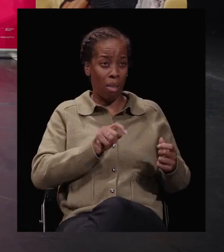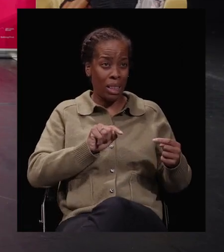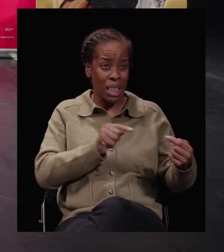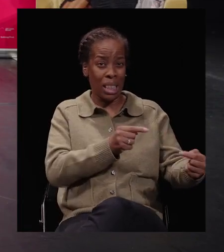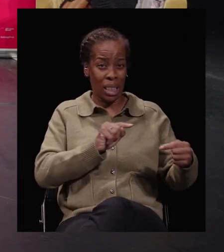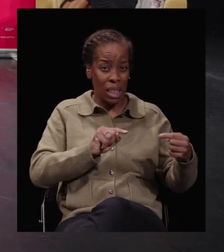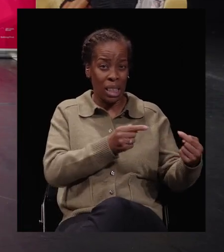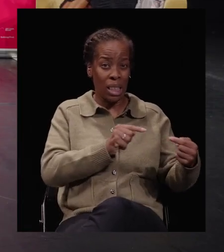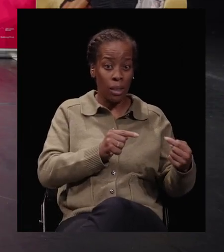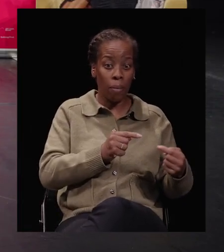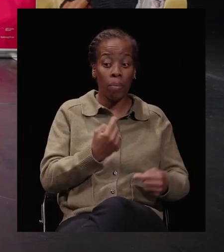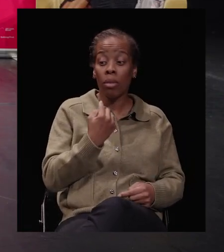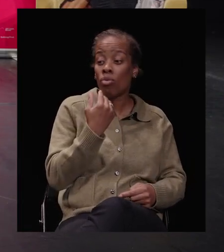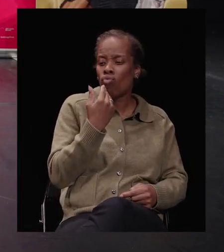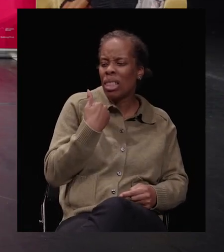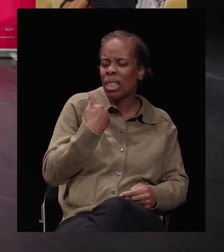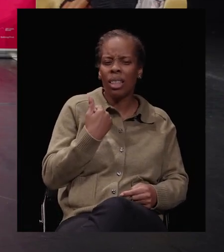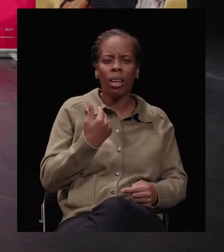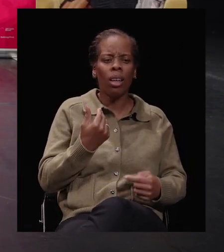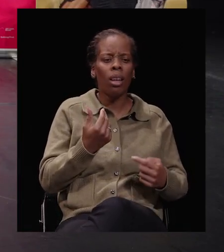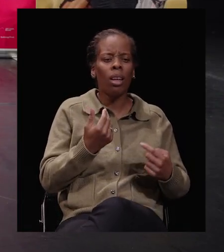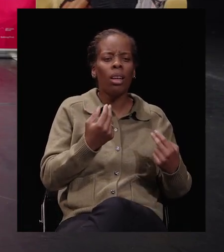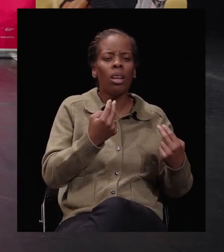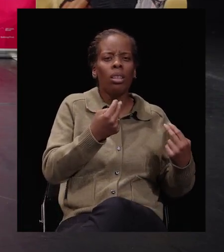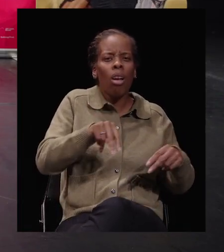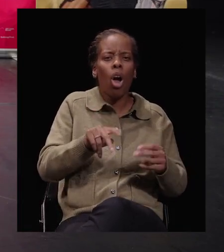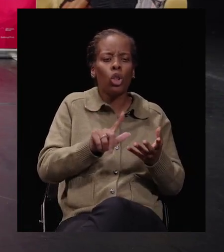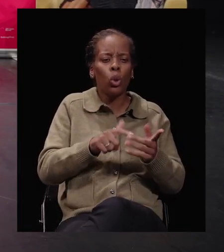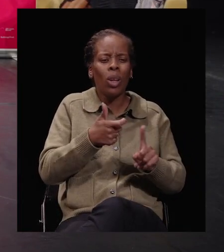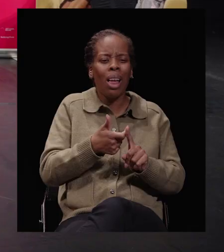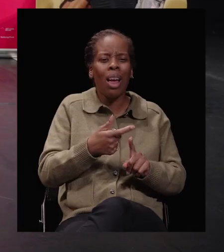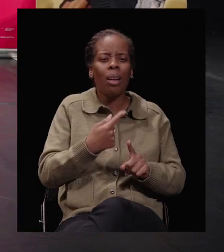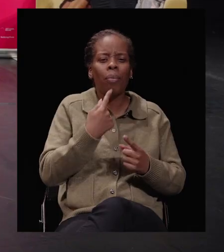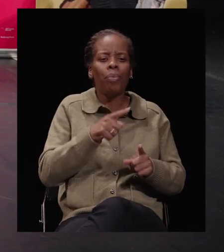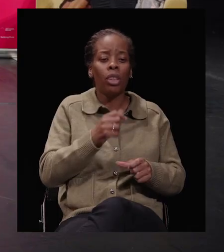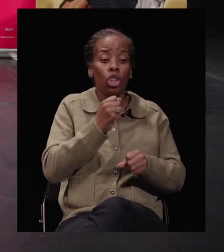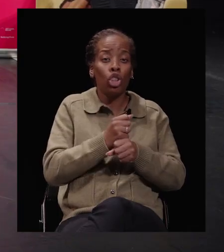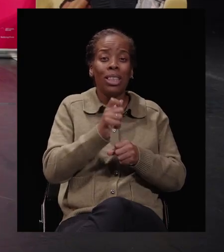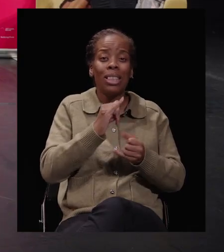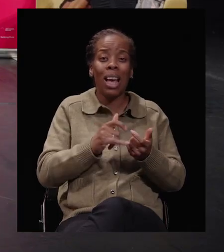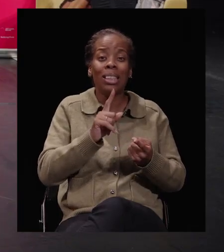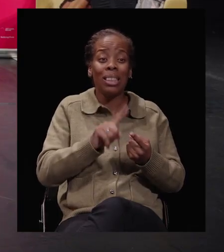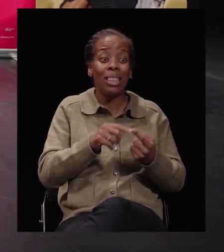that some statistical data from One Dance UK that GCSE dance uptake has increased in this past year,